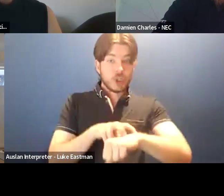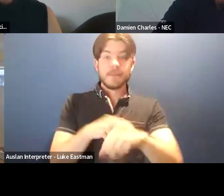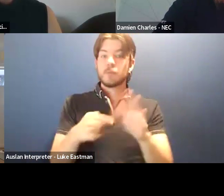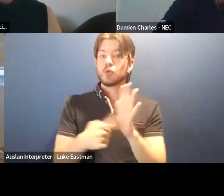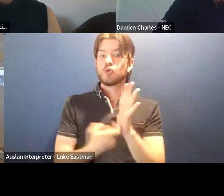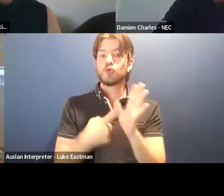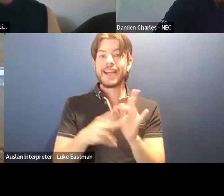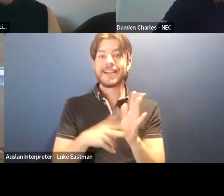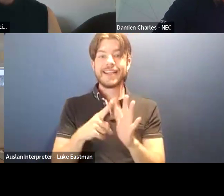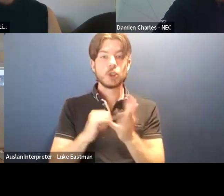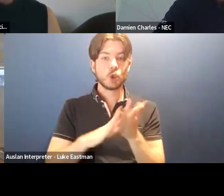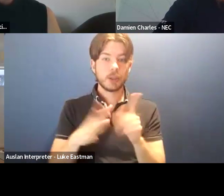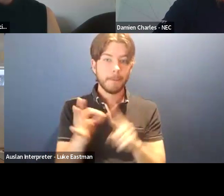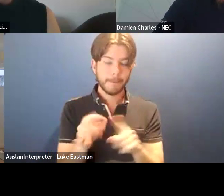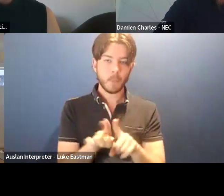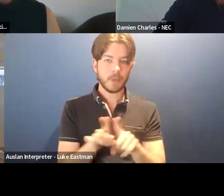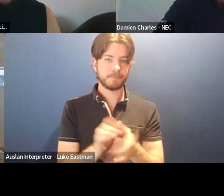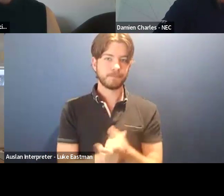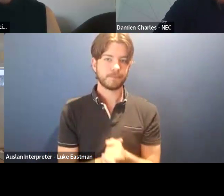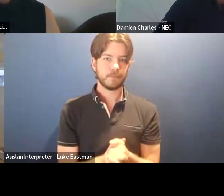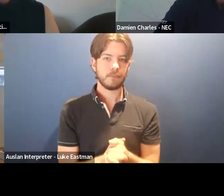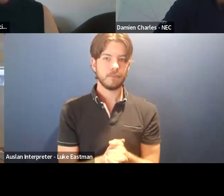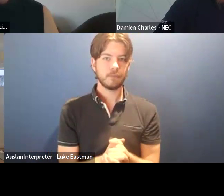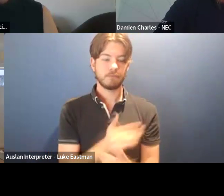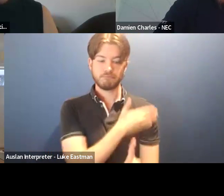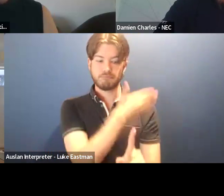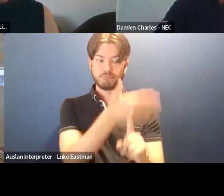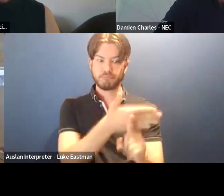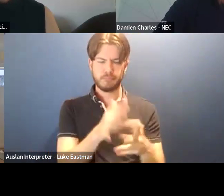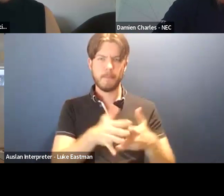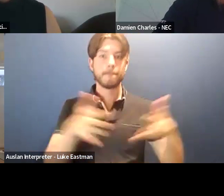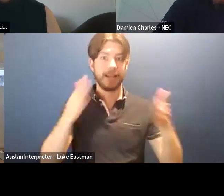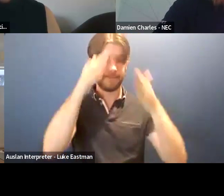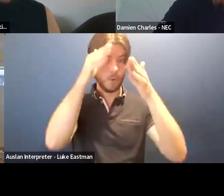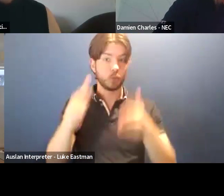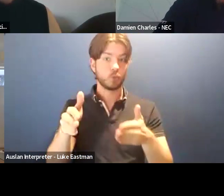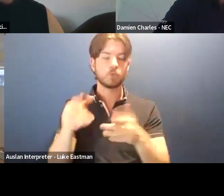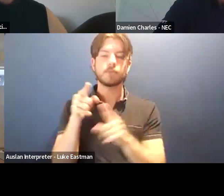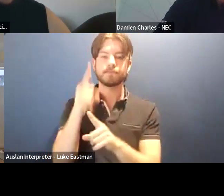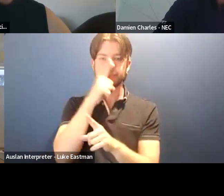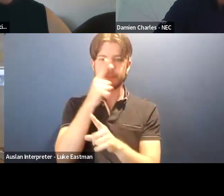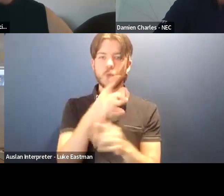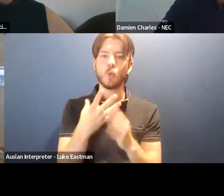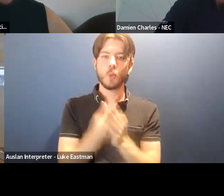Across that time a big focus of ours has been to focus on people with